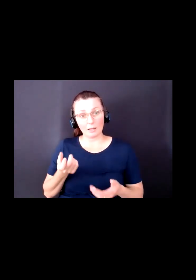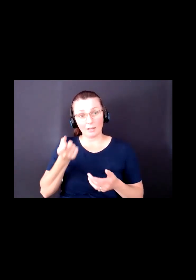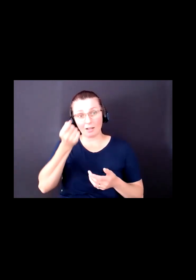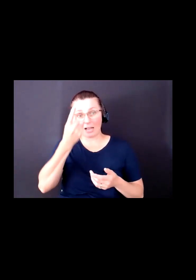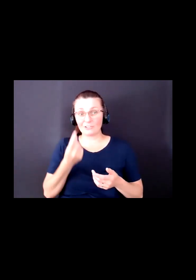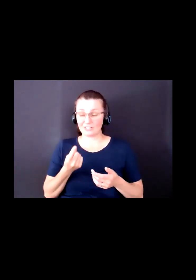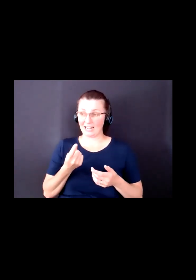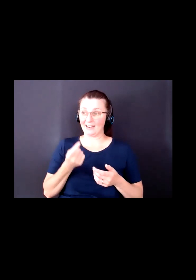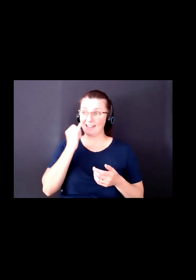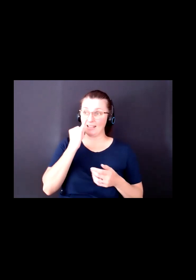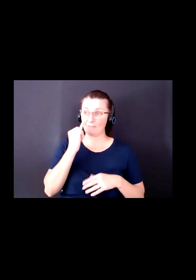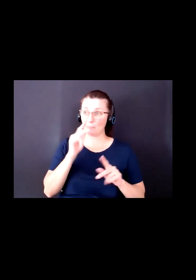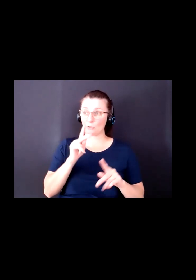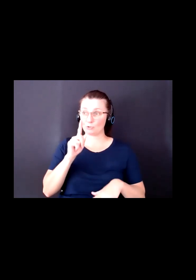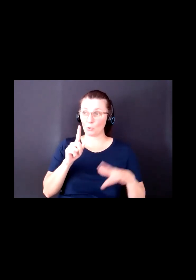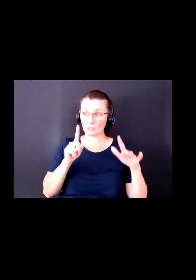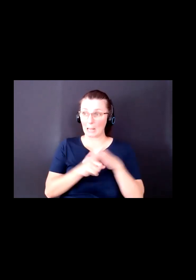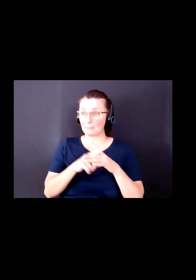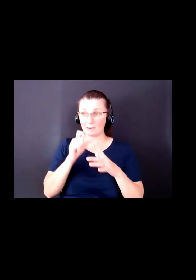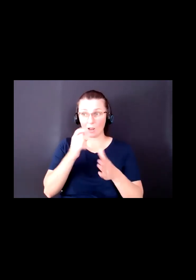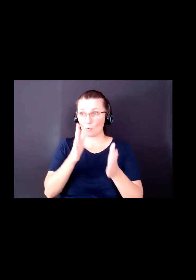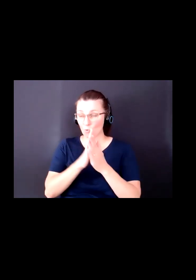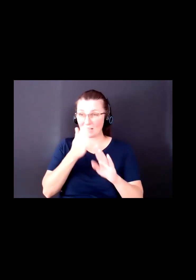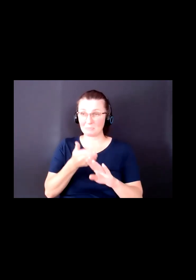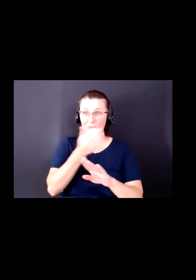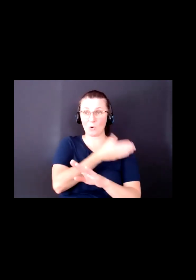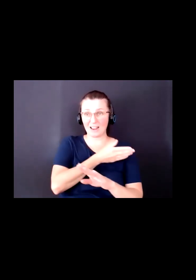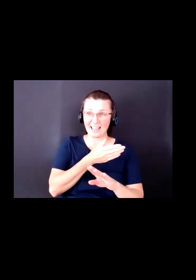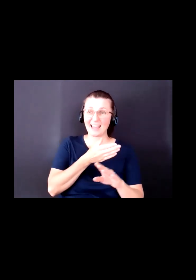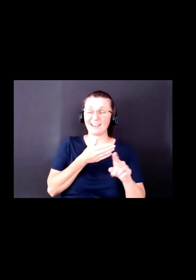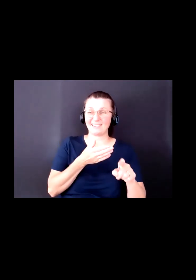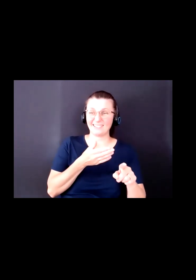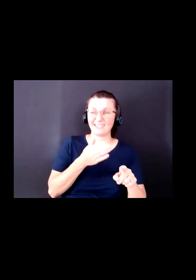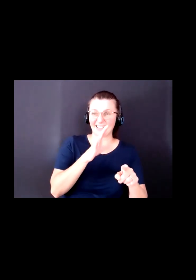possible. And again, that's part of the interactive